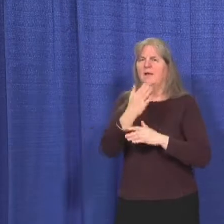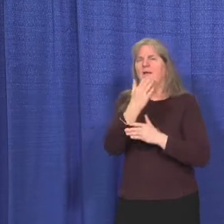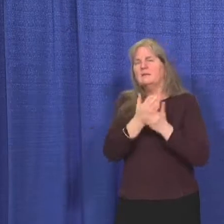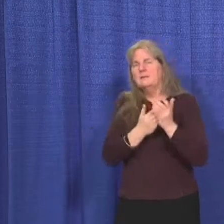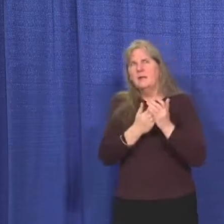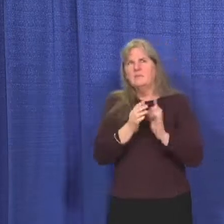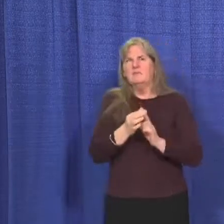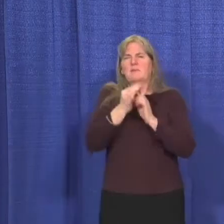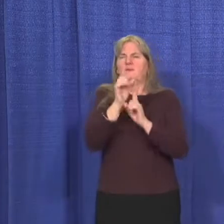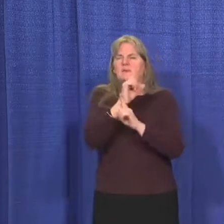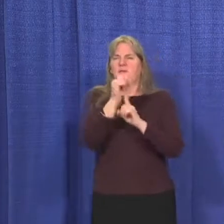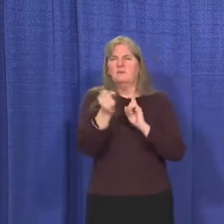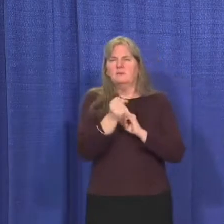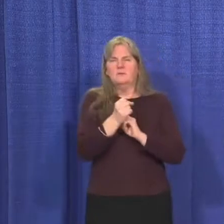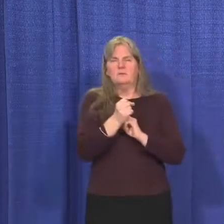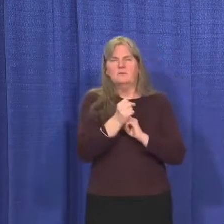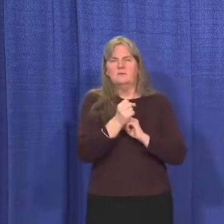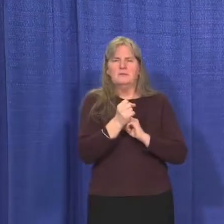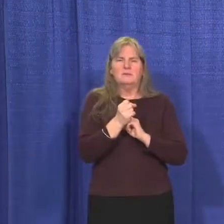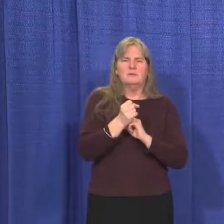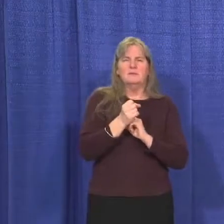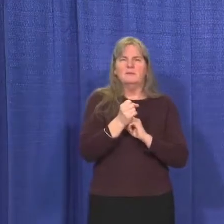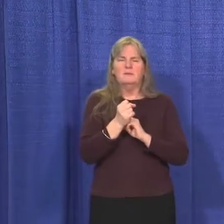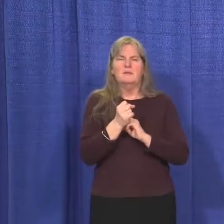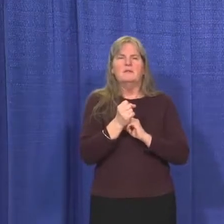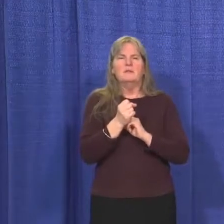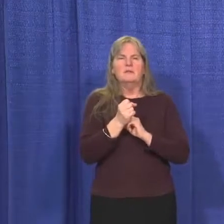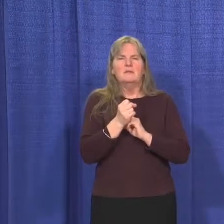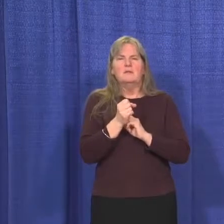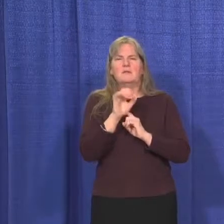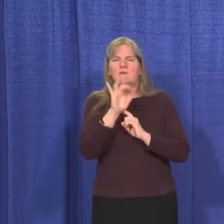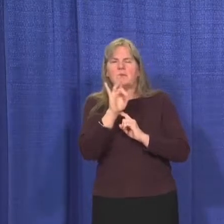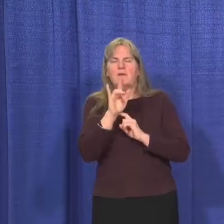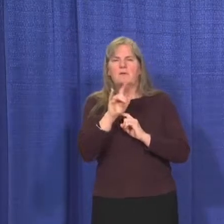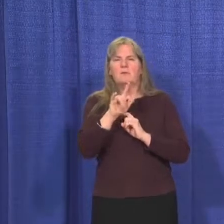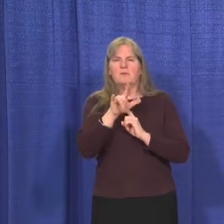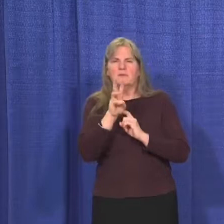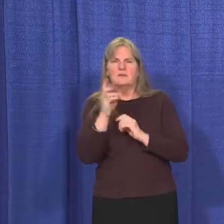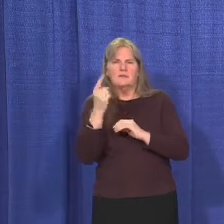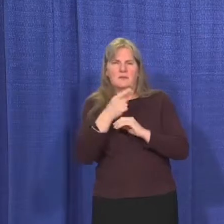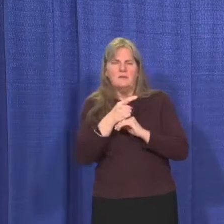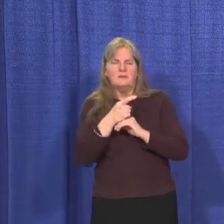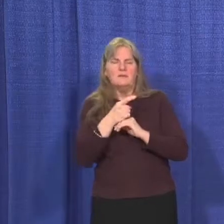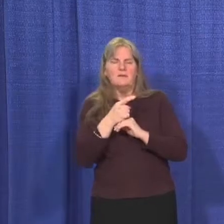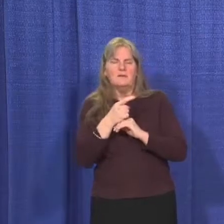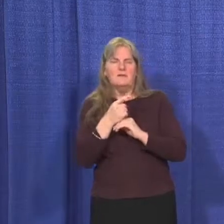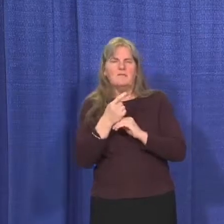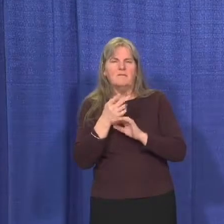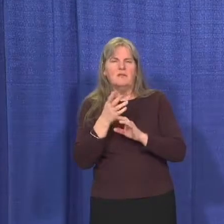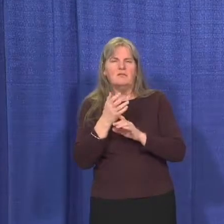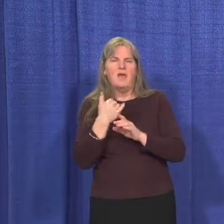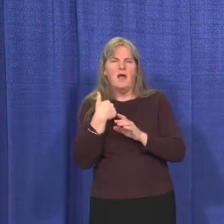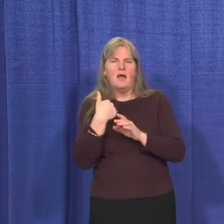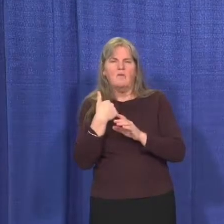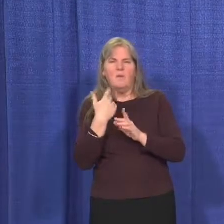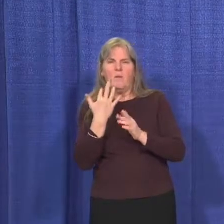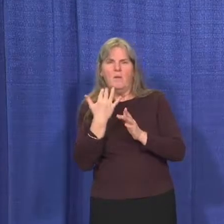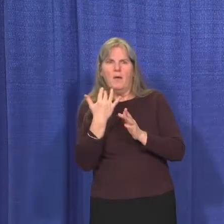days. There have been some exceptional circumstances where it made more sense to go at 25 or 26 days